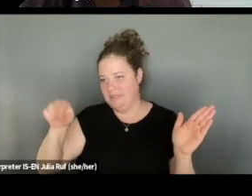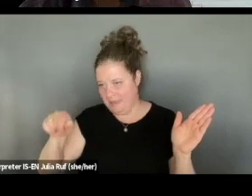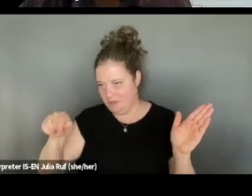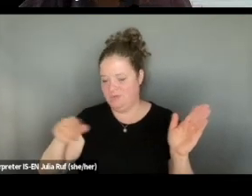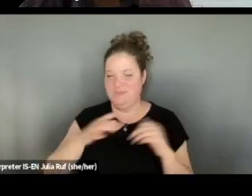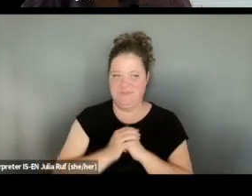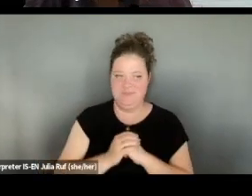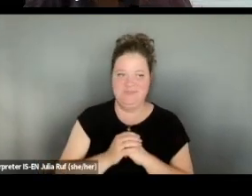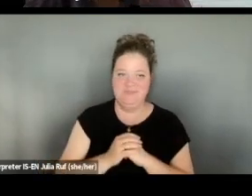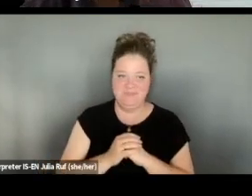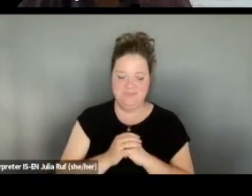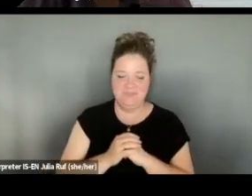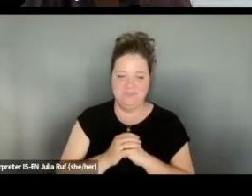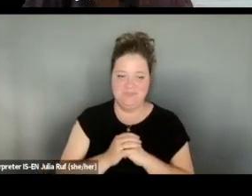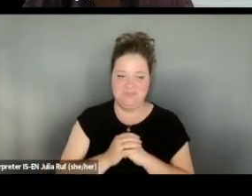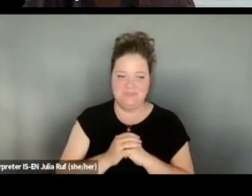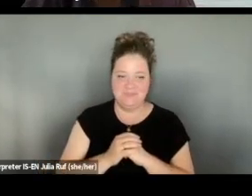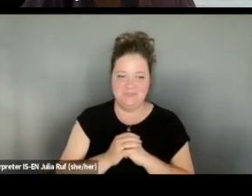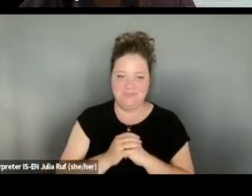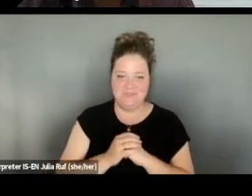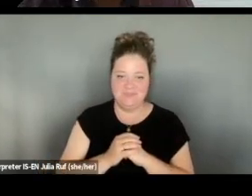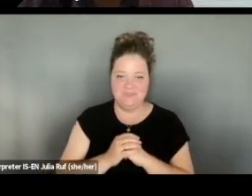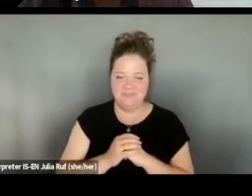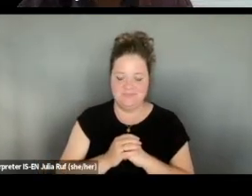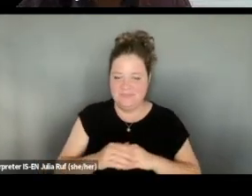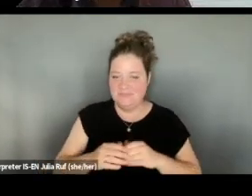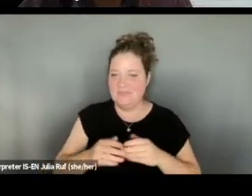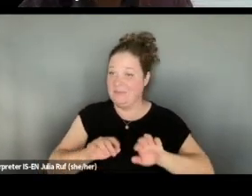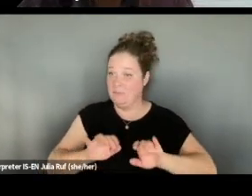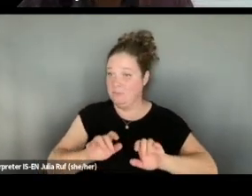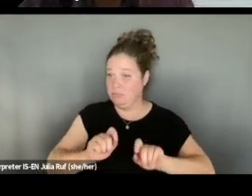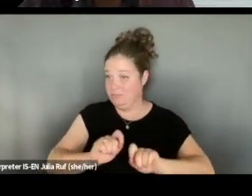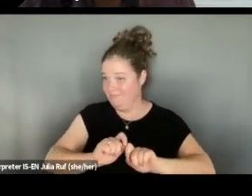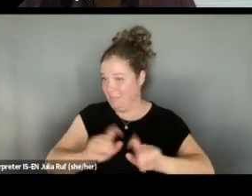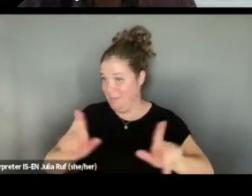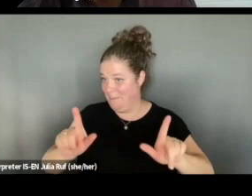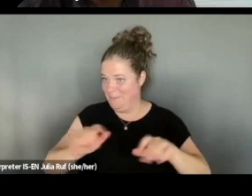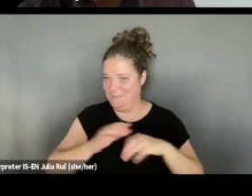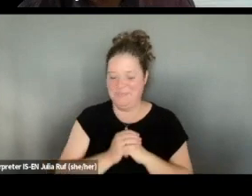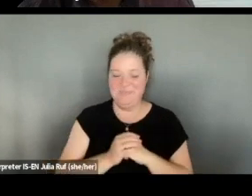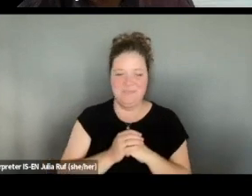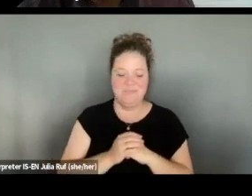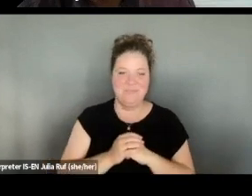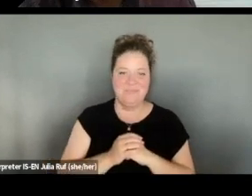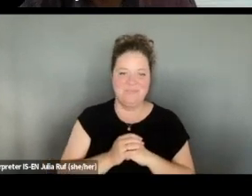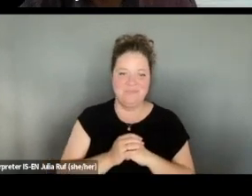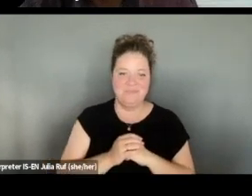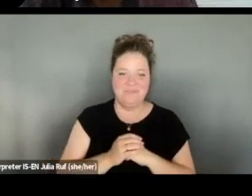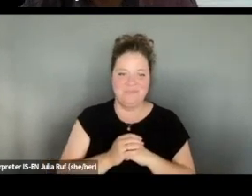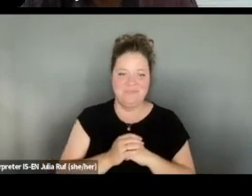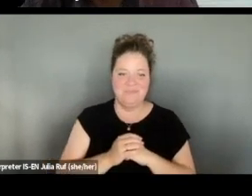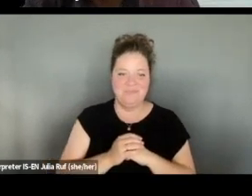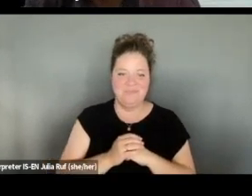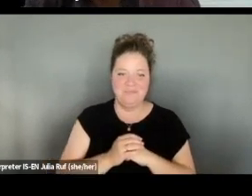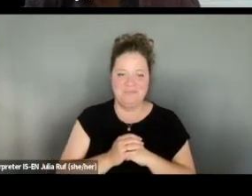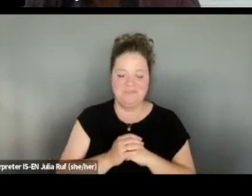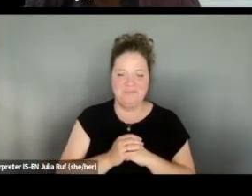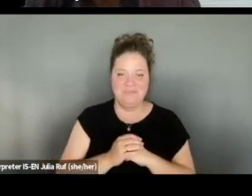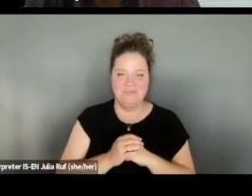the previous web address. Now you have it in the chat as well.